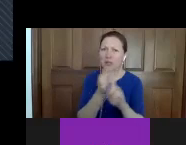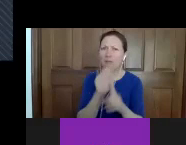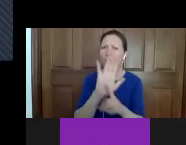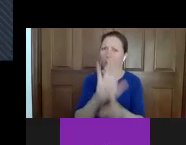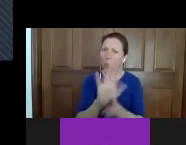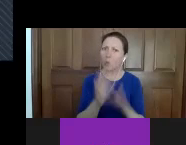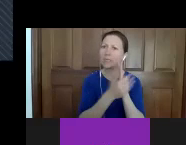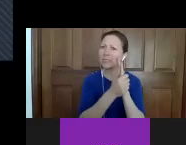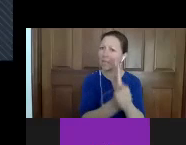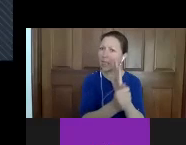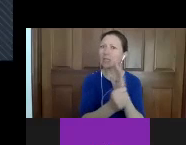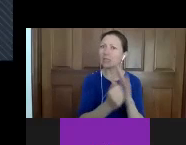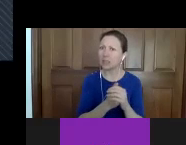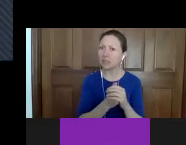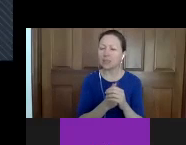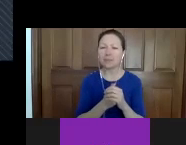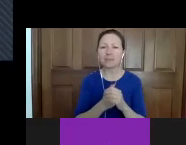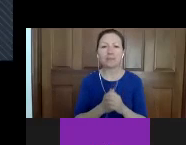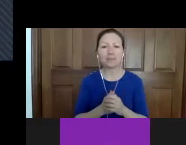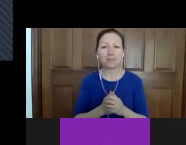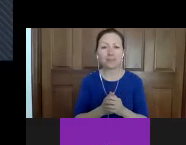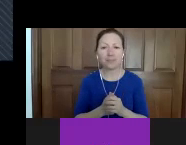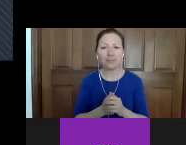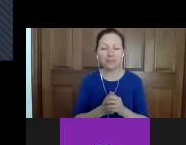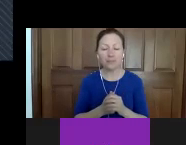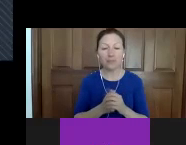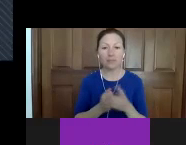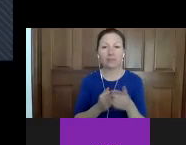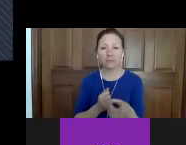that in just a moment. And finally, only disclose what they need